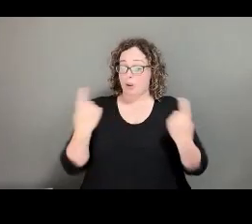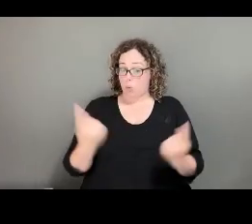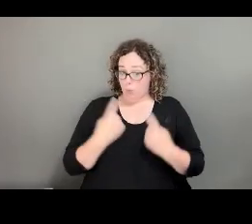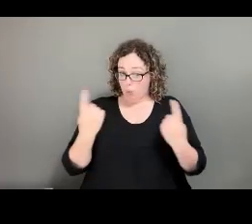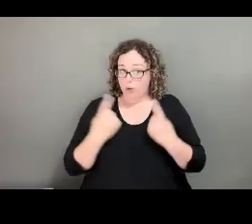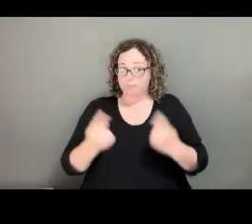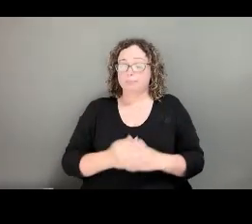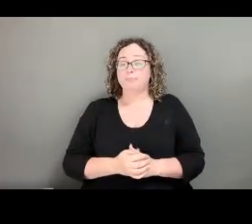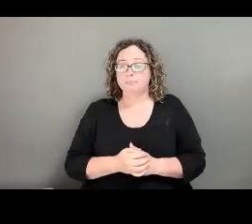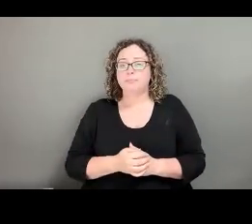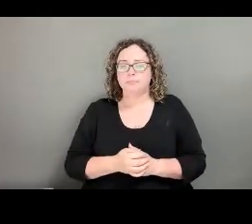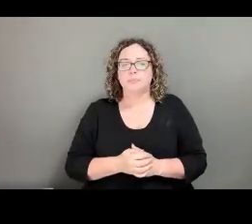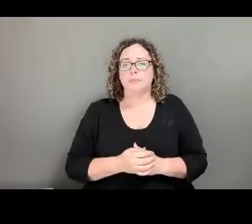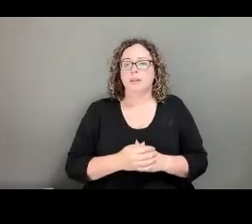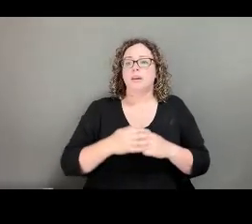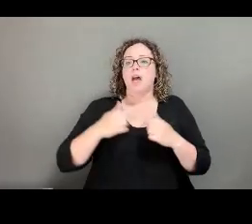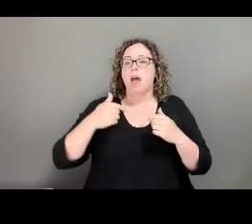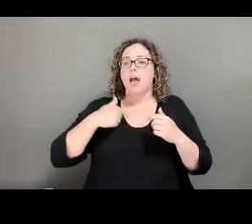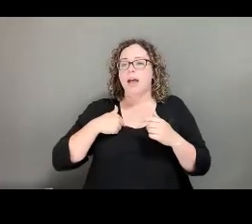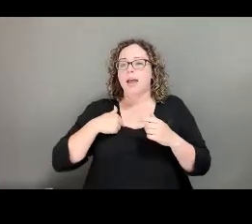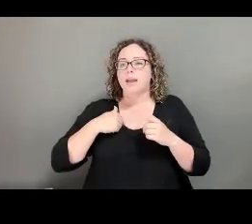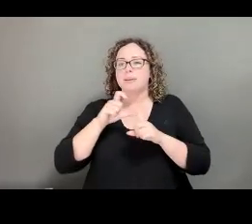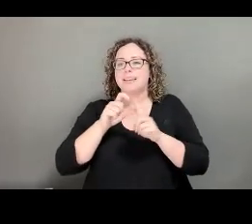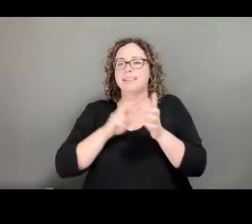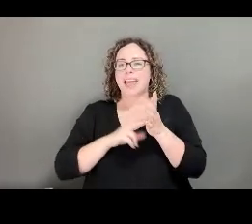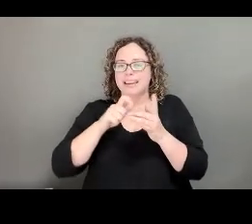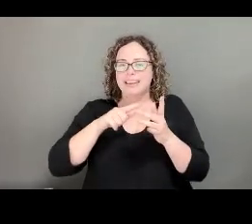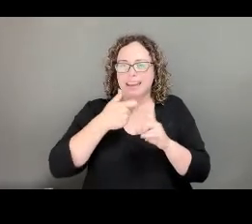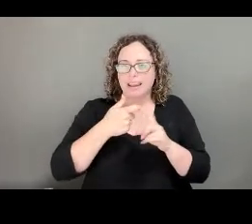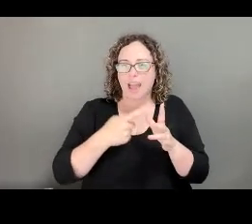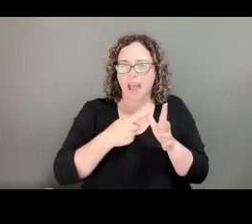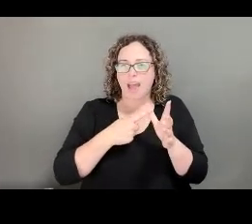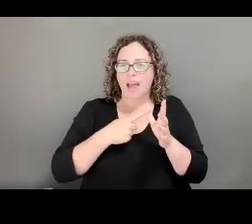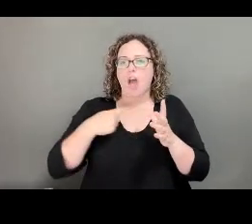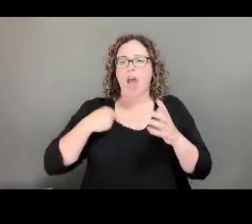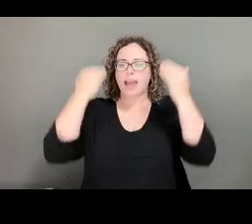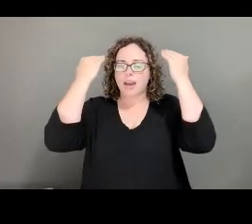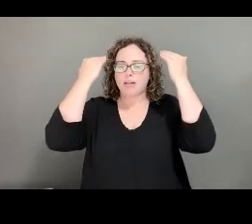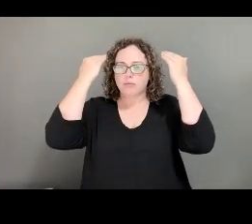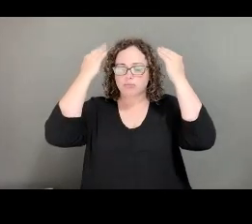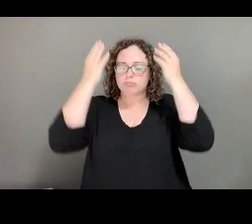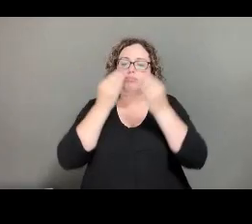fruity shirt and short brownish hair and, white skin.